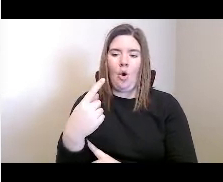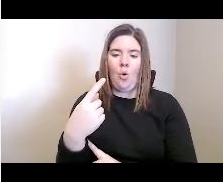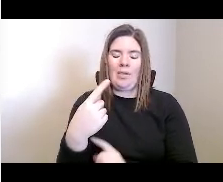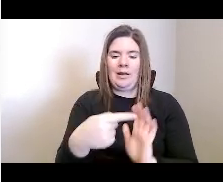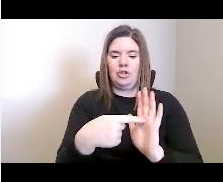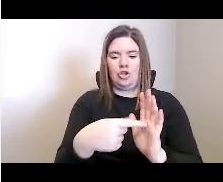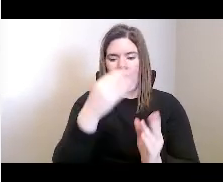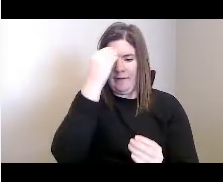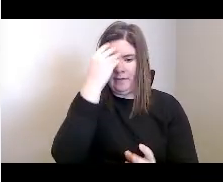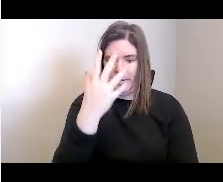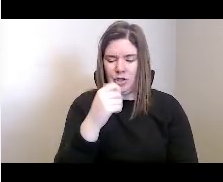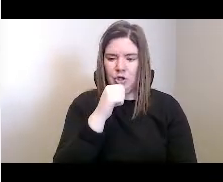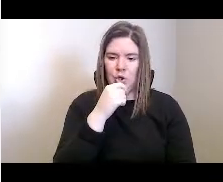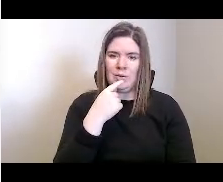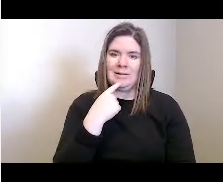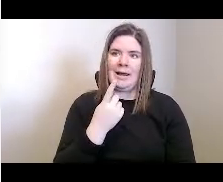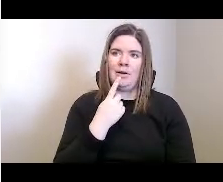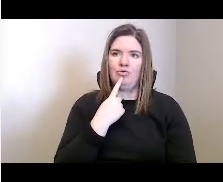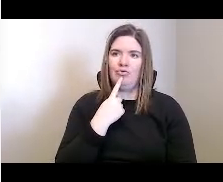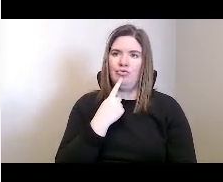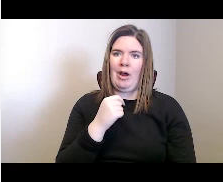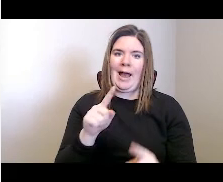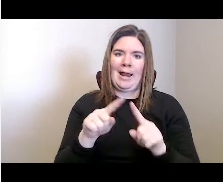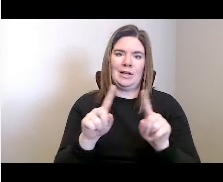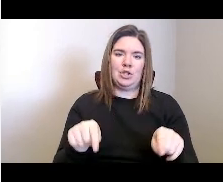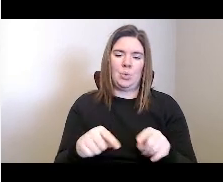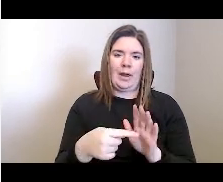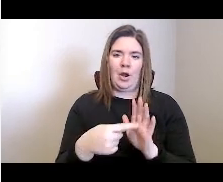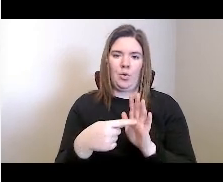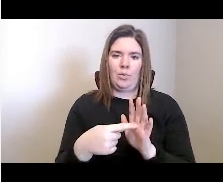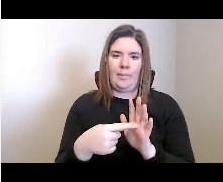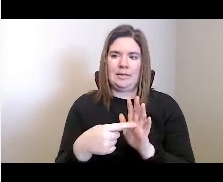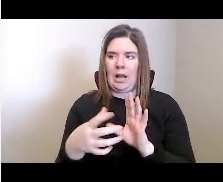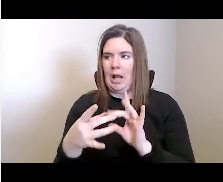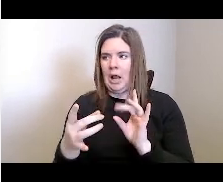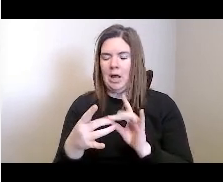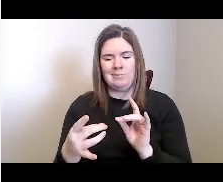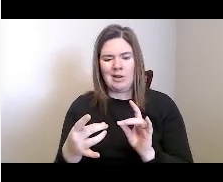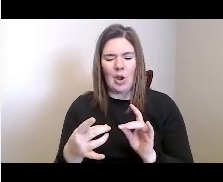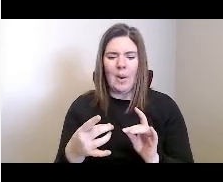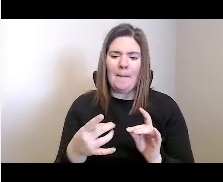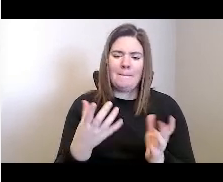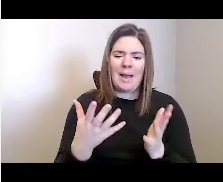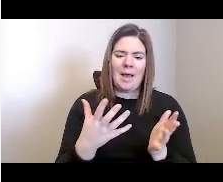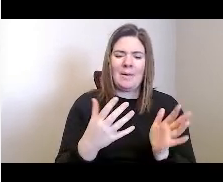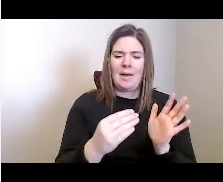the red square represents such and such a thing. Maybe put a checkbox in that, or, you know,